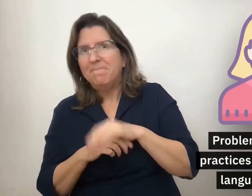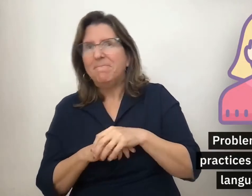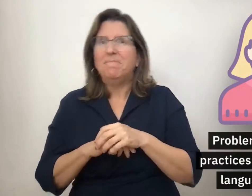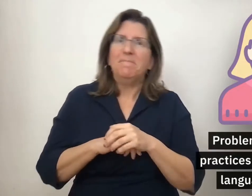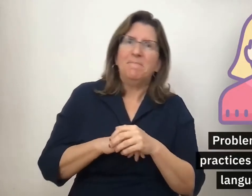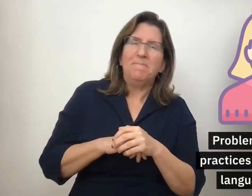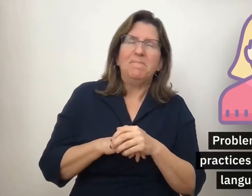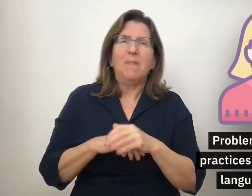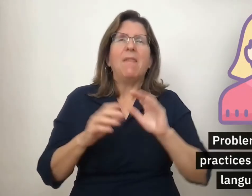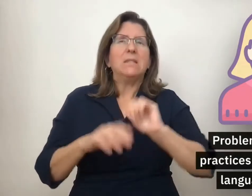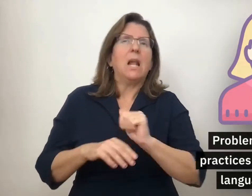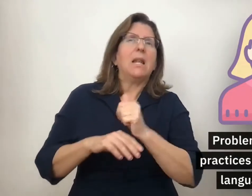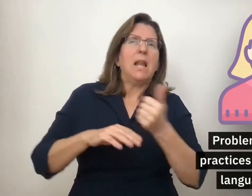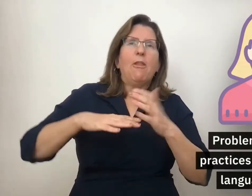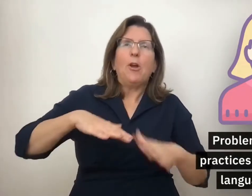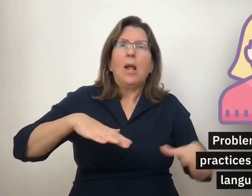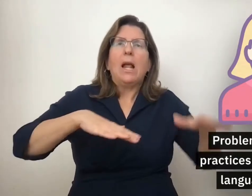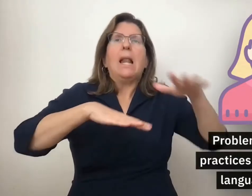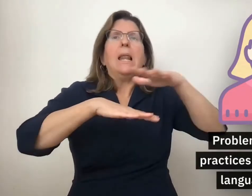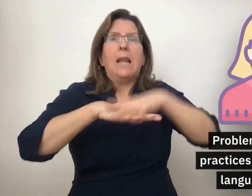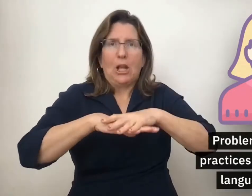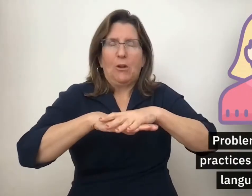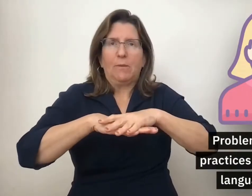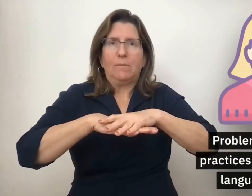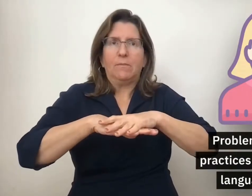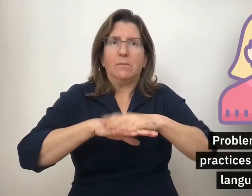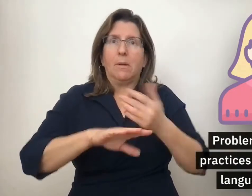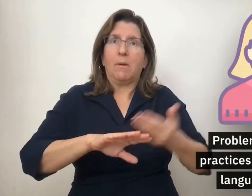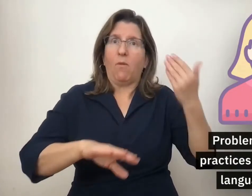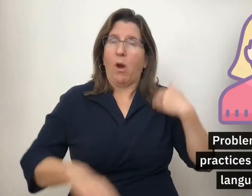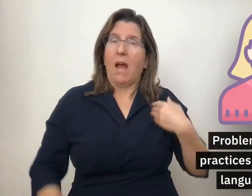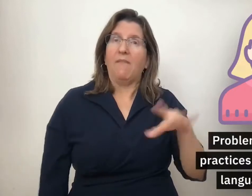Language considerations adds an additional layer of complexity.